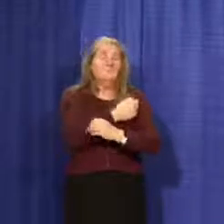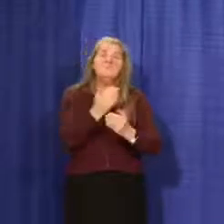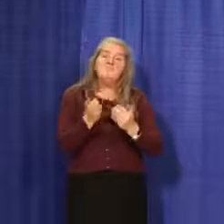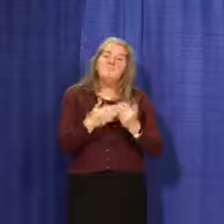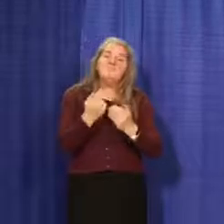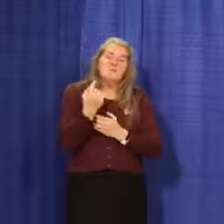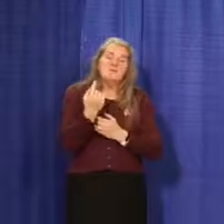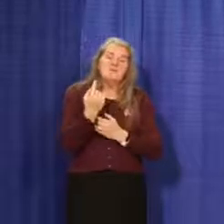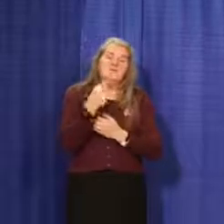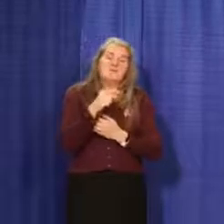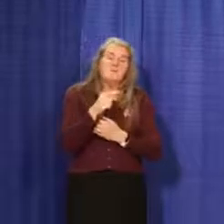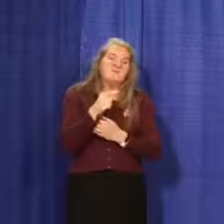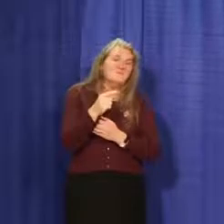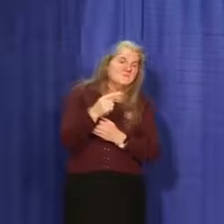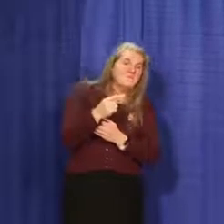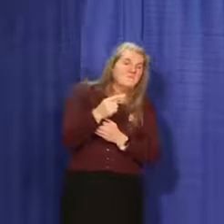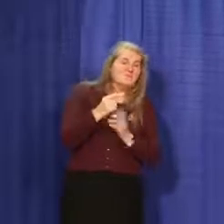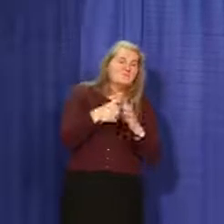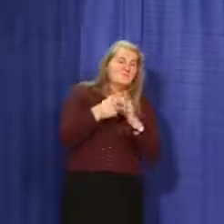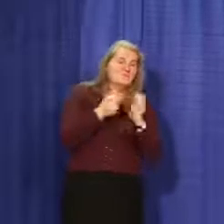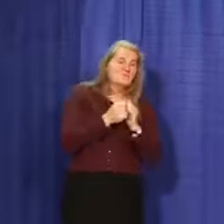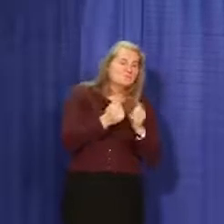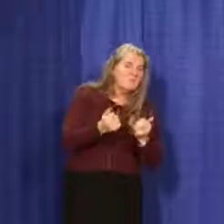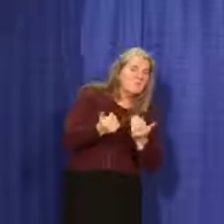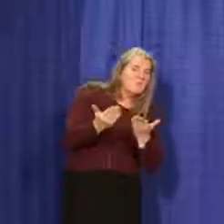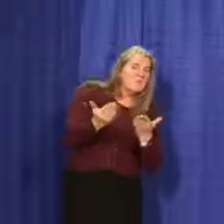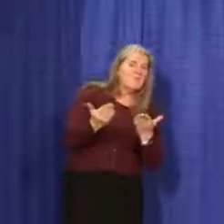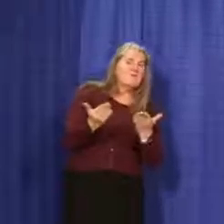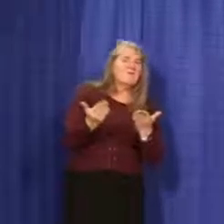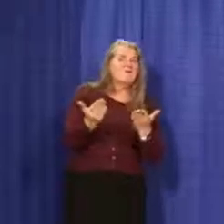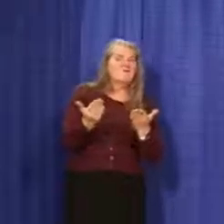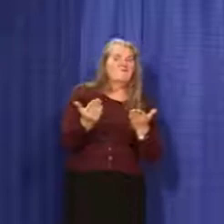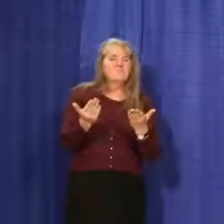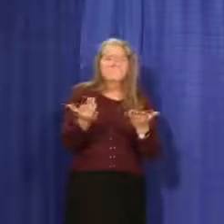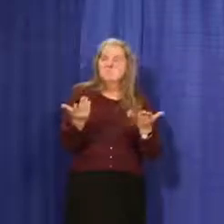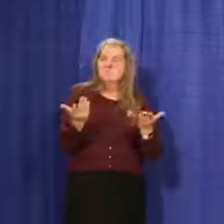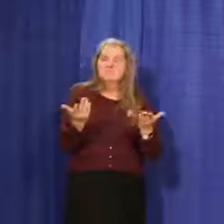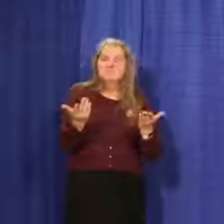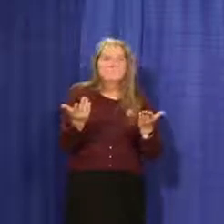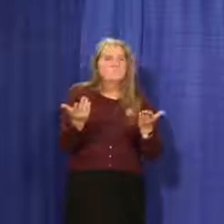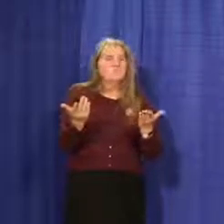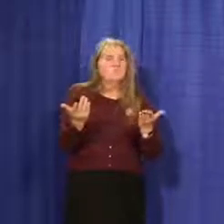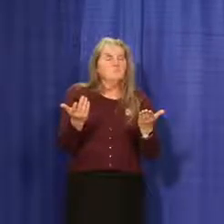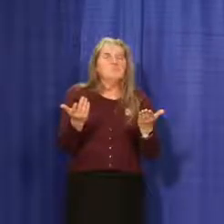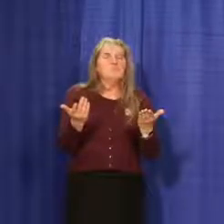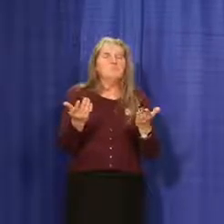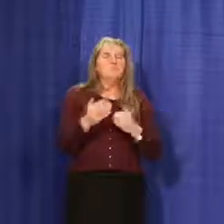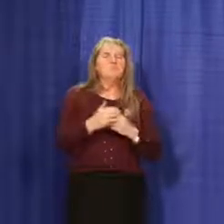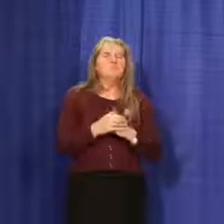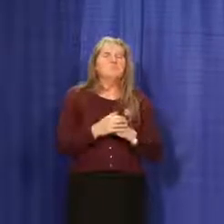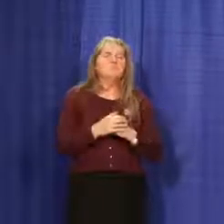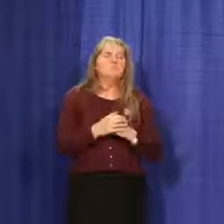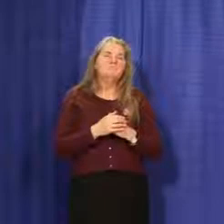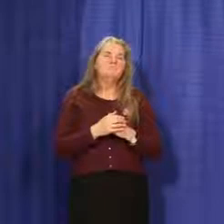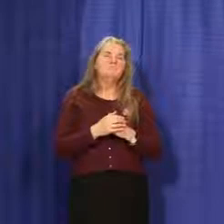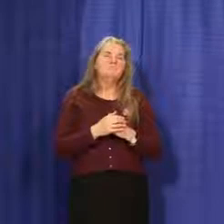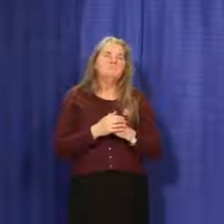the easiest one to begin with. It is very straightforward, and